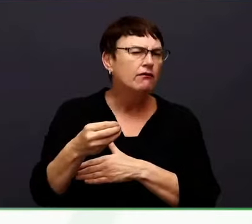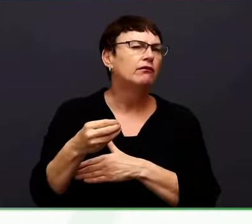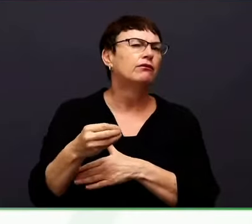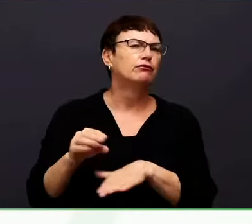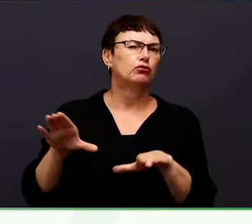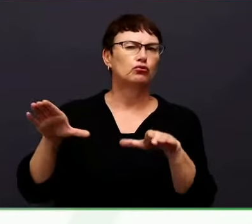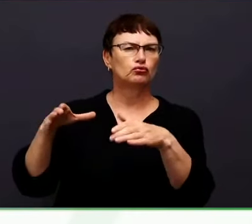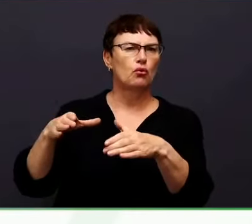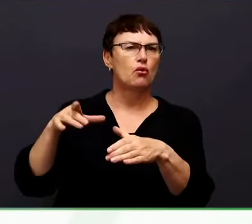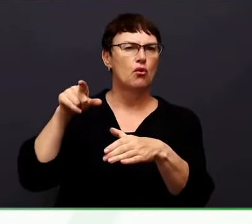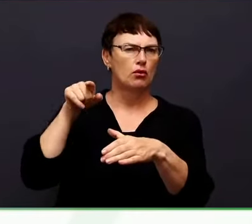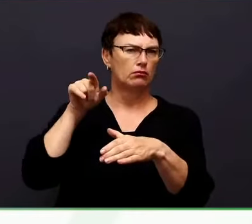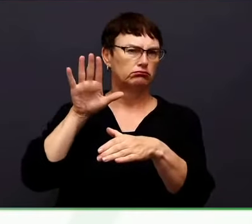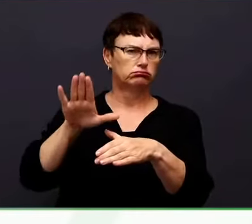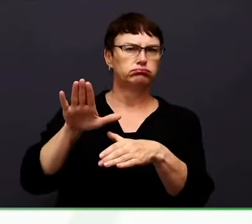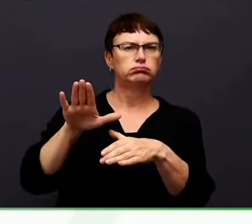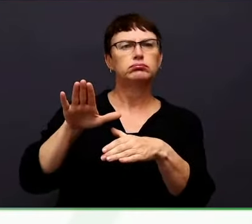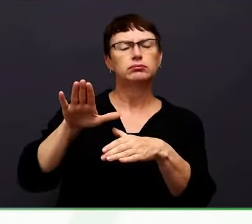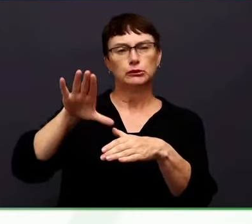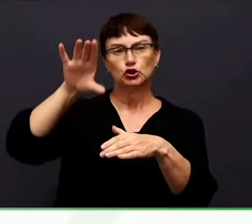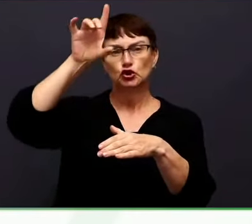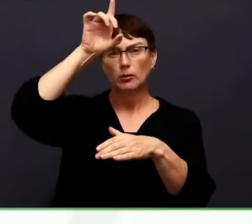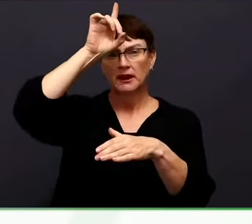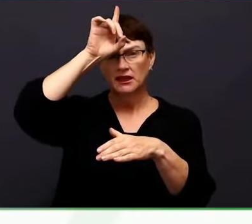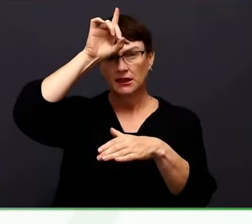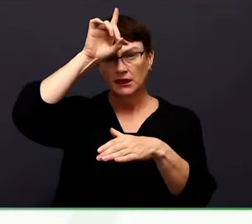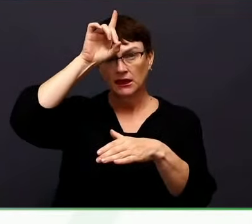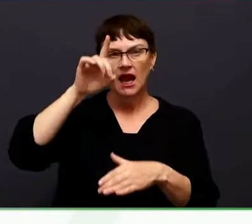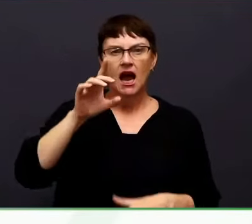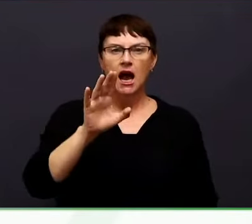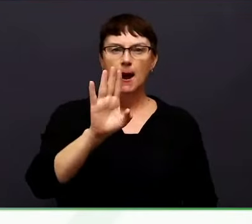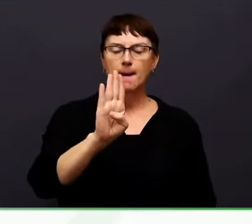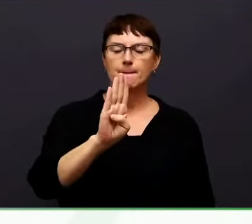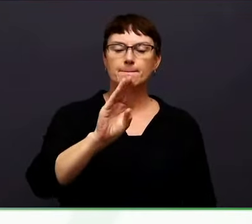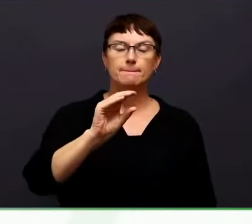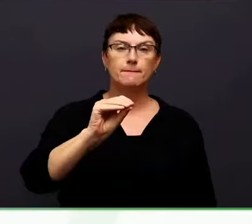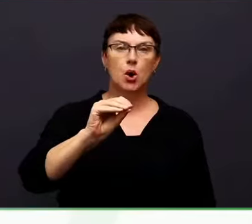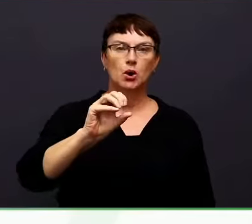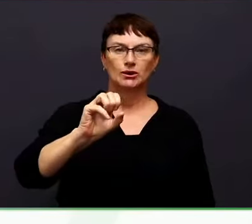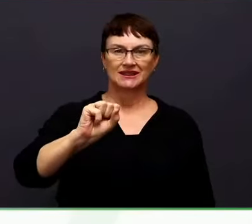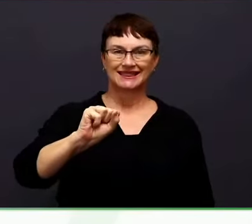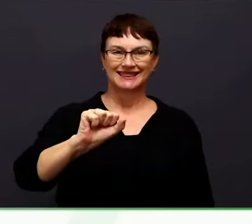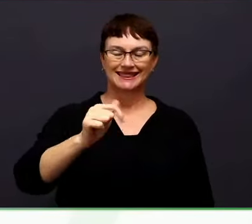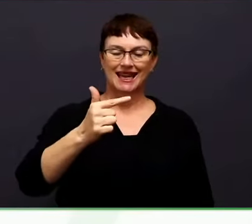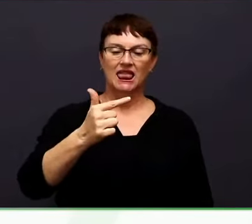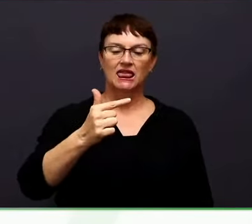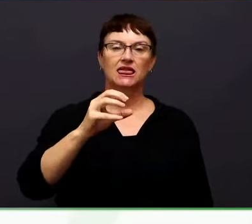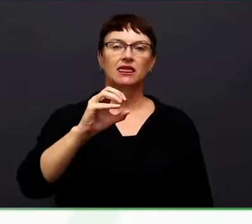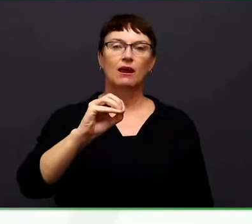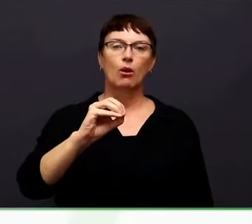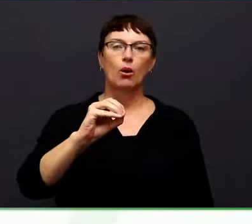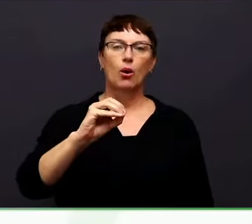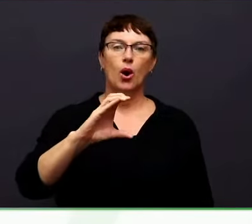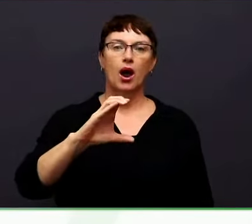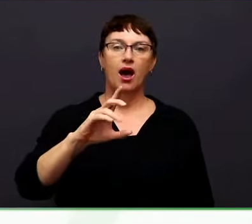And they are researching some topics like health topics during